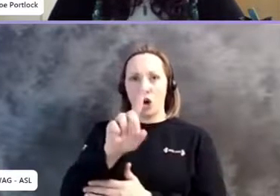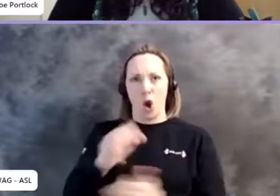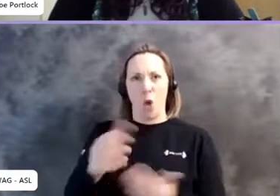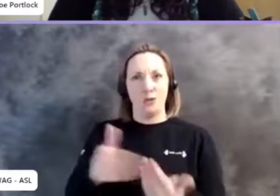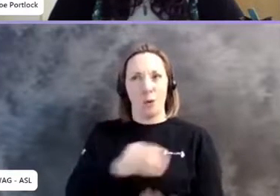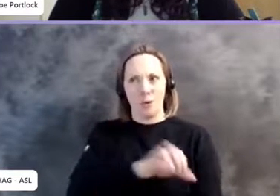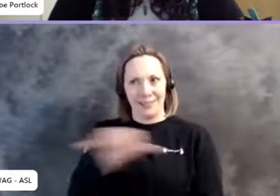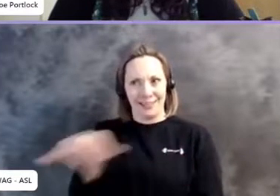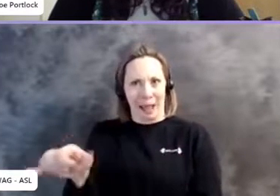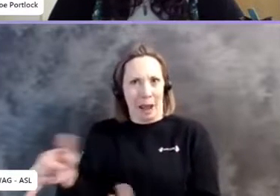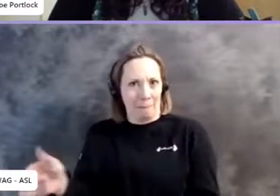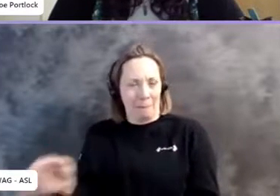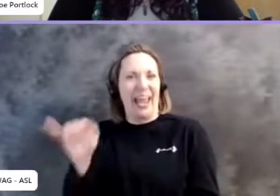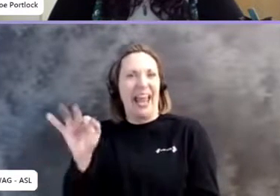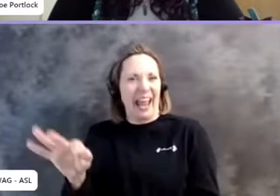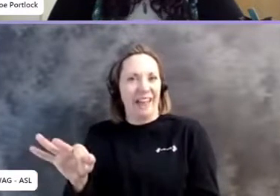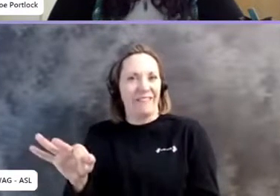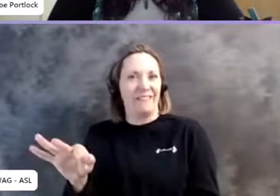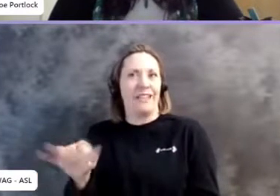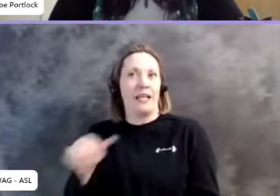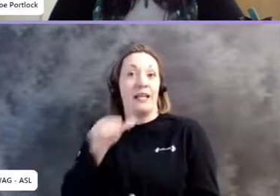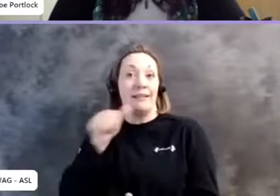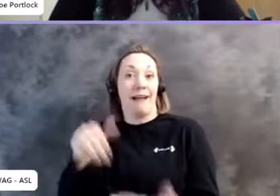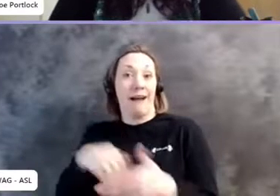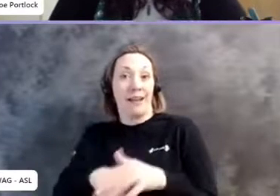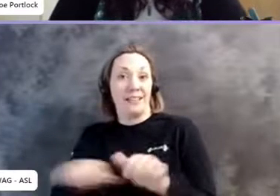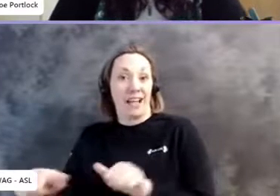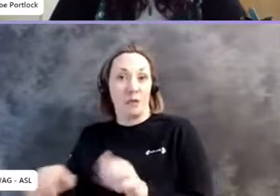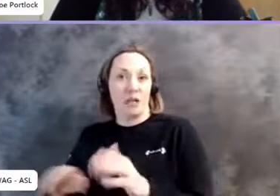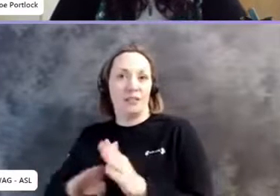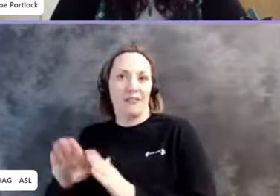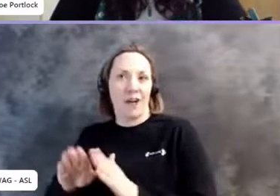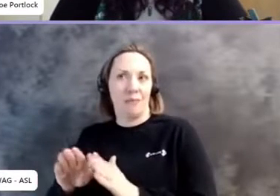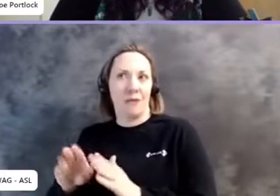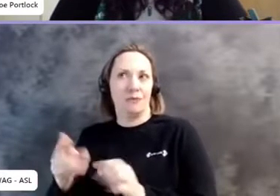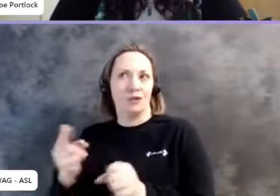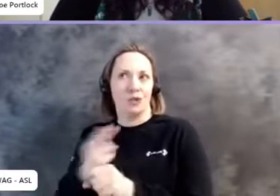then showing and actually look at the code, it's almost the same as what the code would have